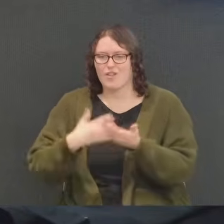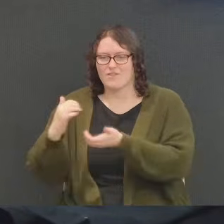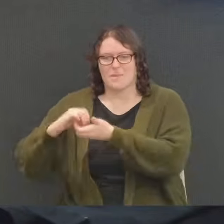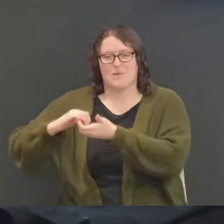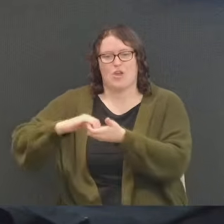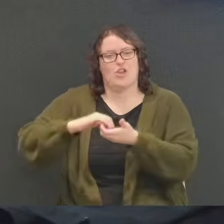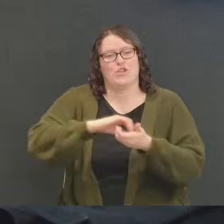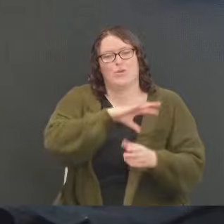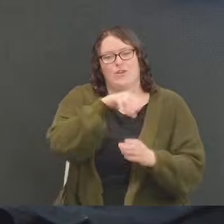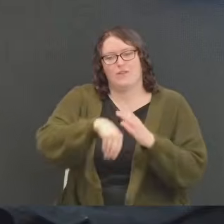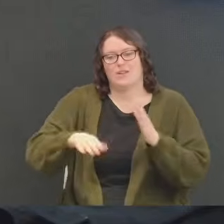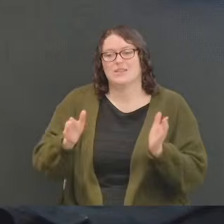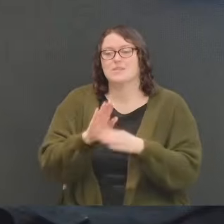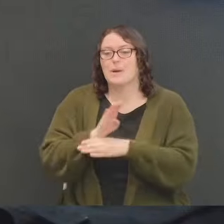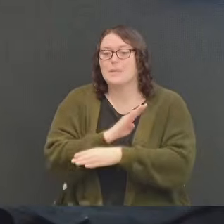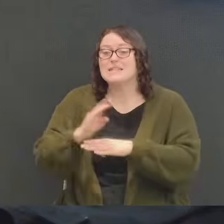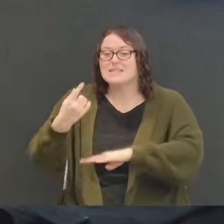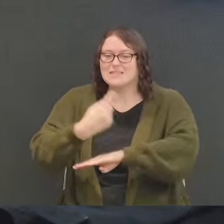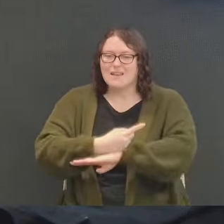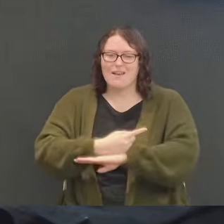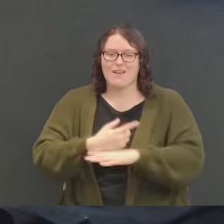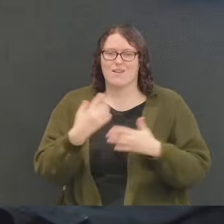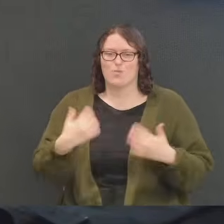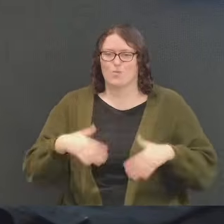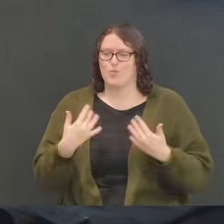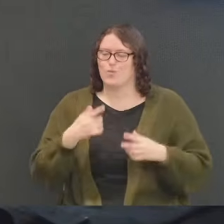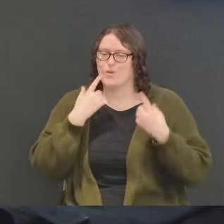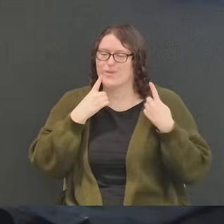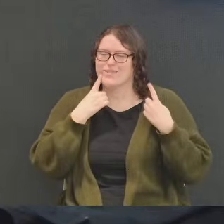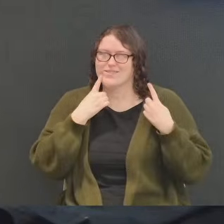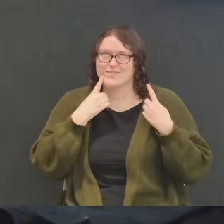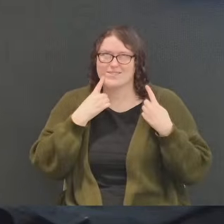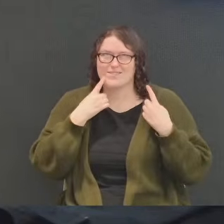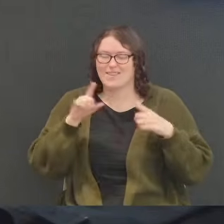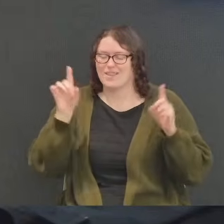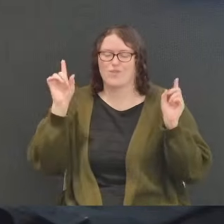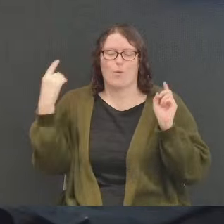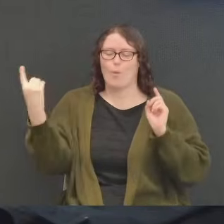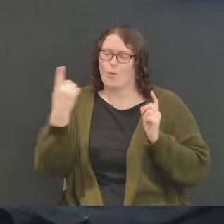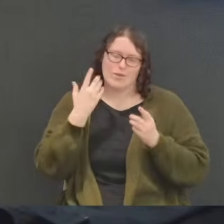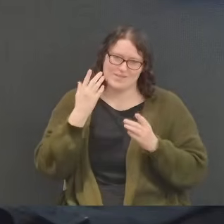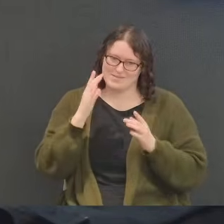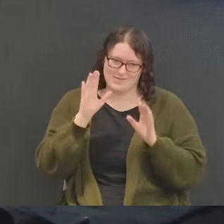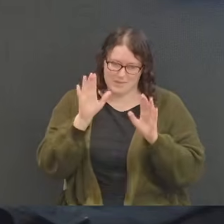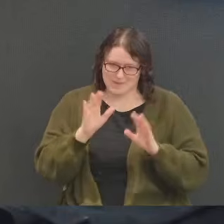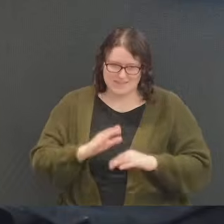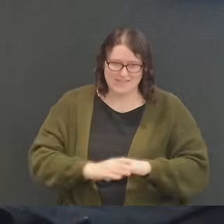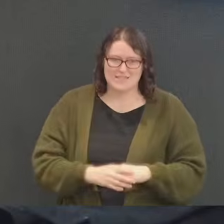in Small Business Day. Uh, it was a big success as always and only so because of all the partnerships